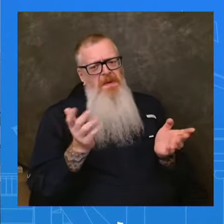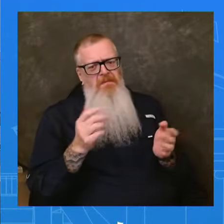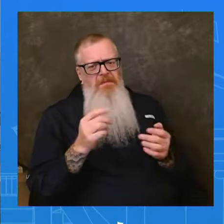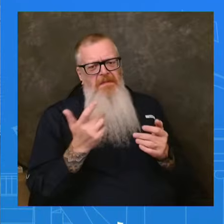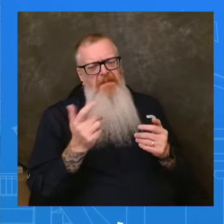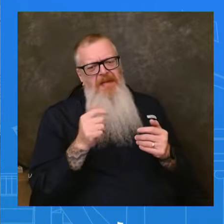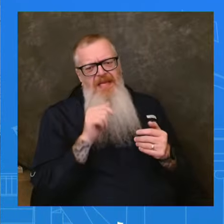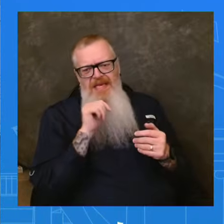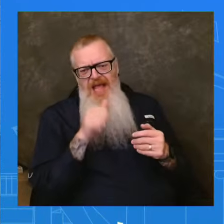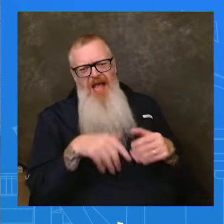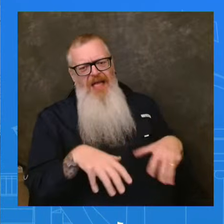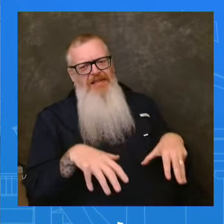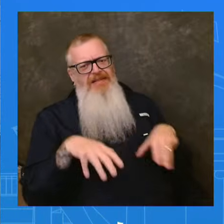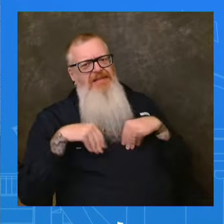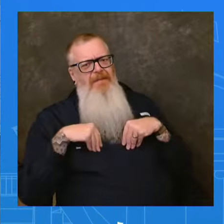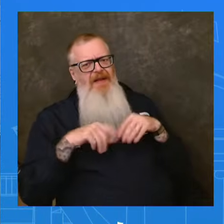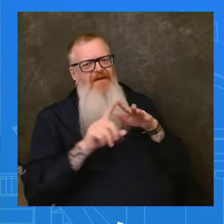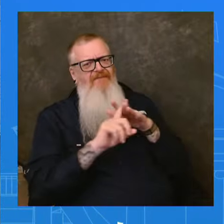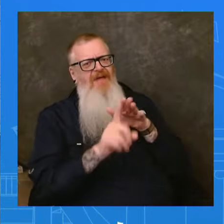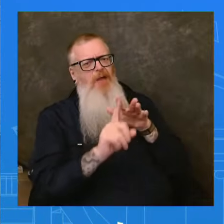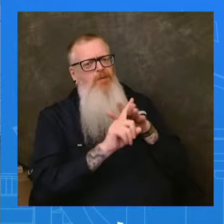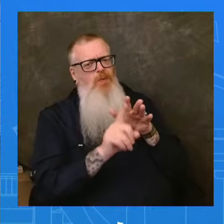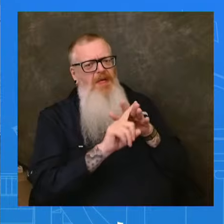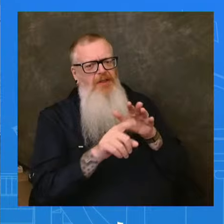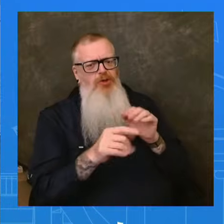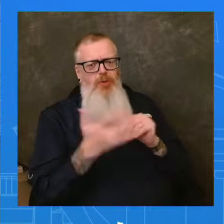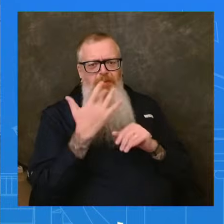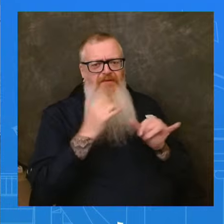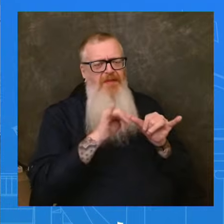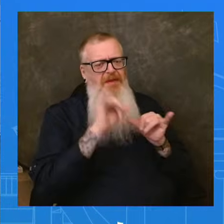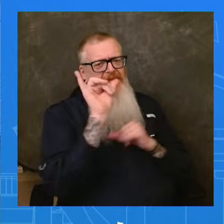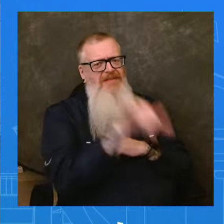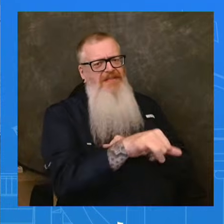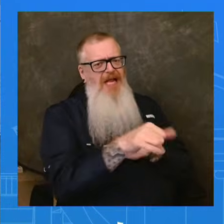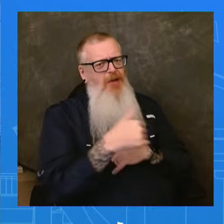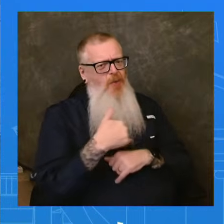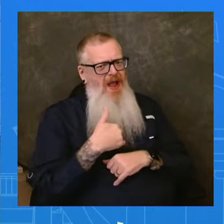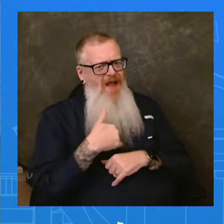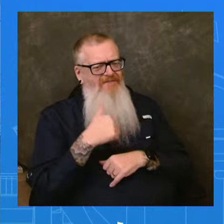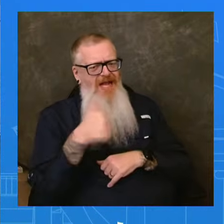Administrator Criswell: I do not have an estimate, but what I can tell you is that I was in Florida on Monday.